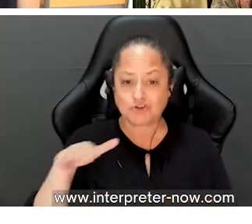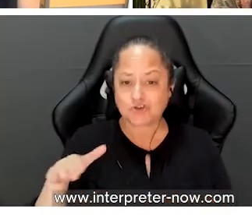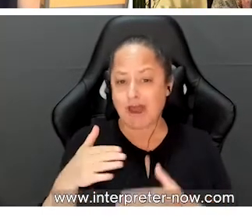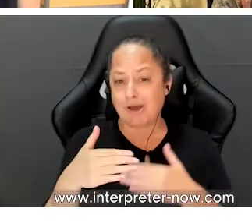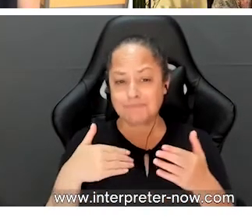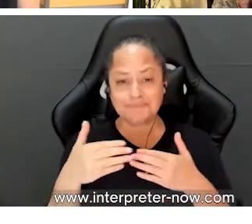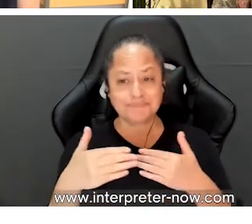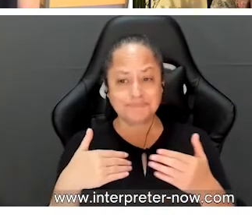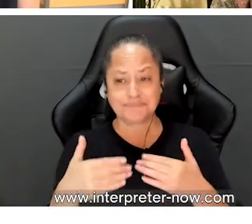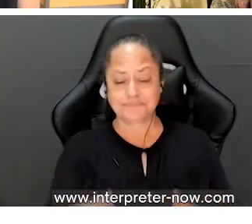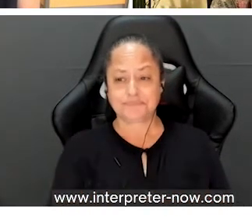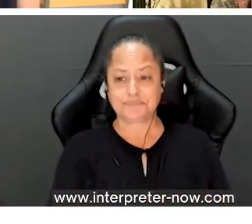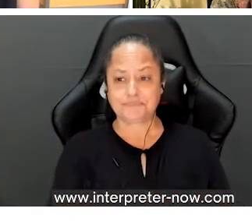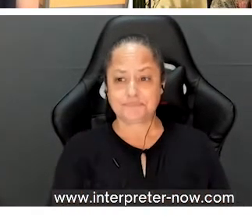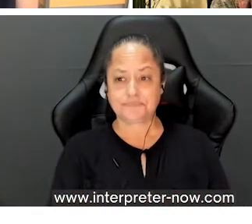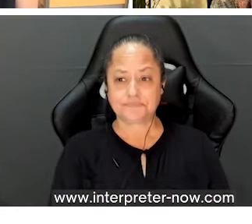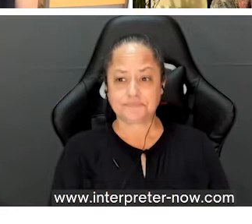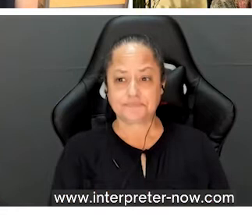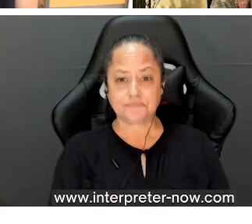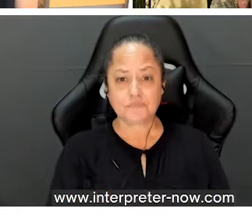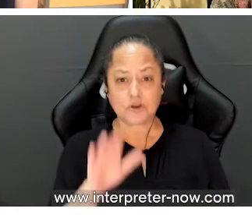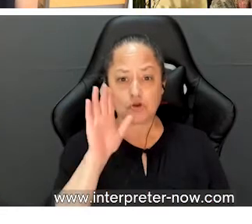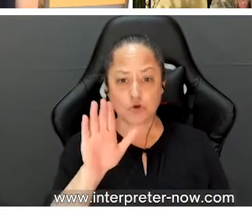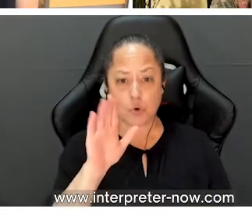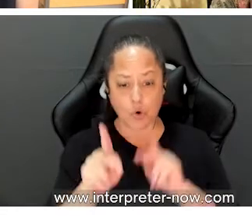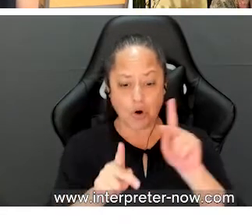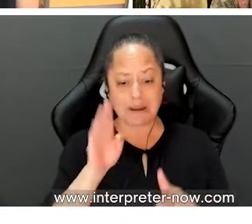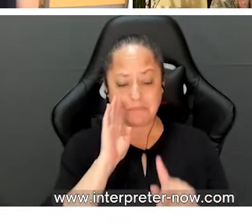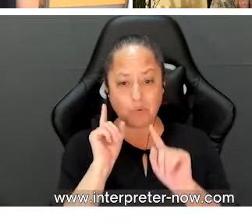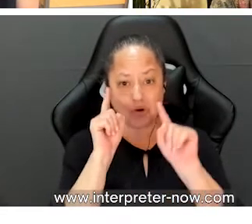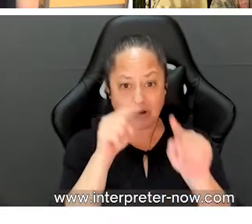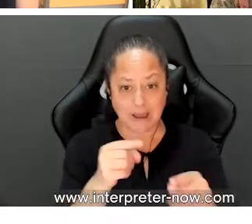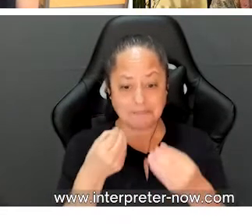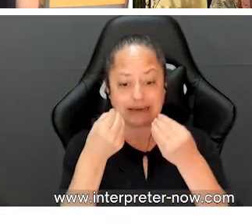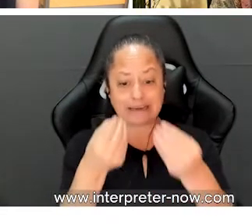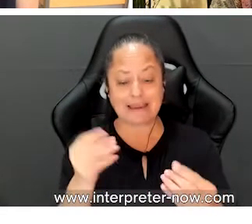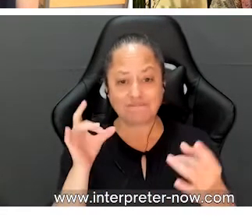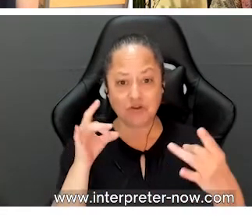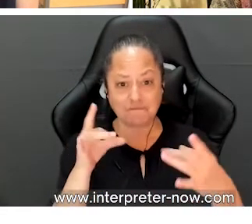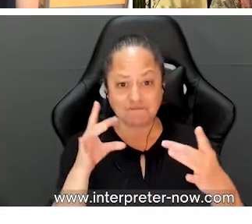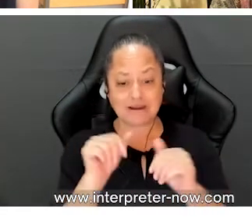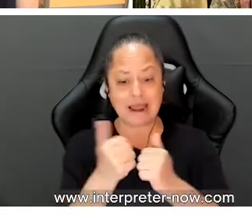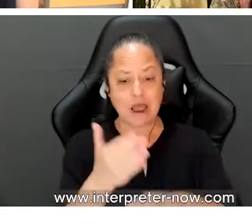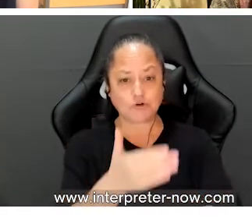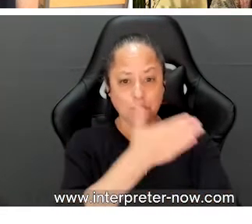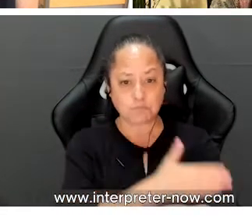what have you, your people will come to you and give you feedback on how to improve your